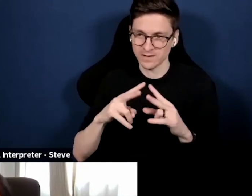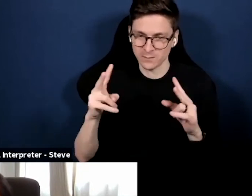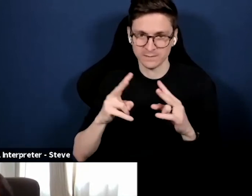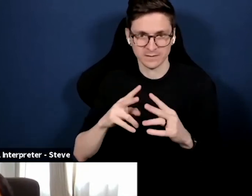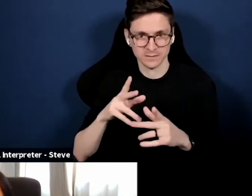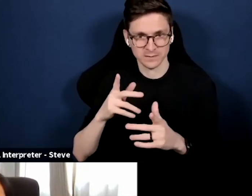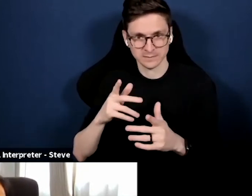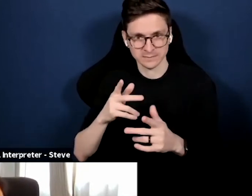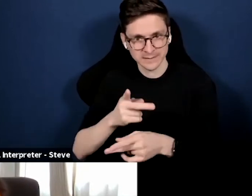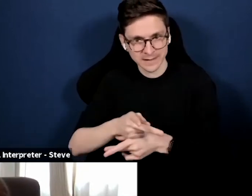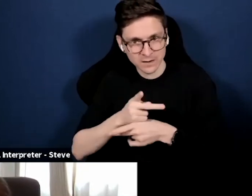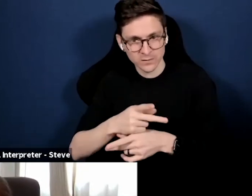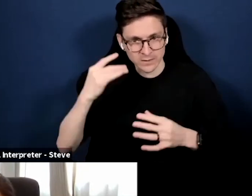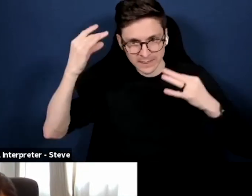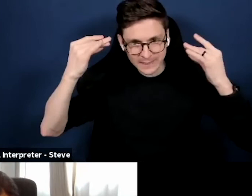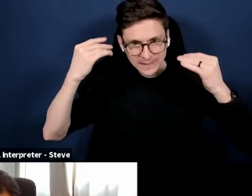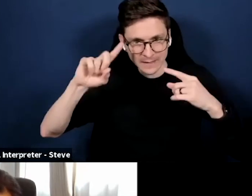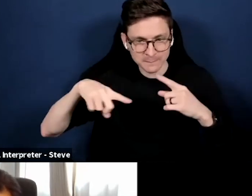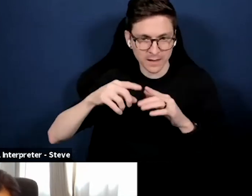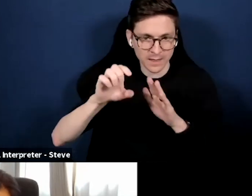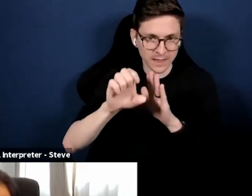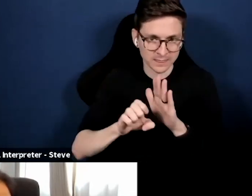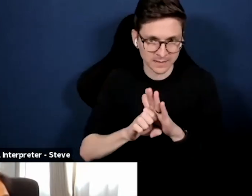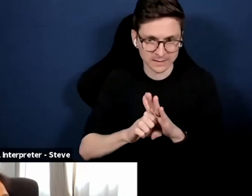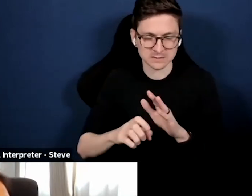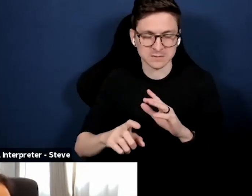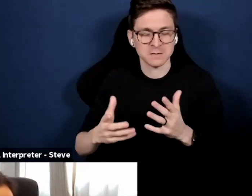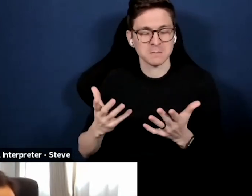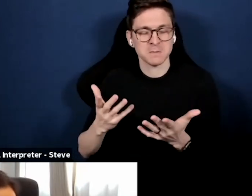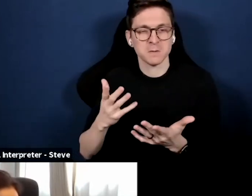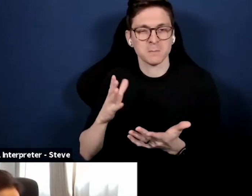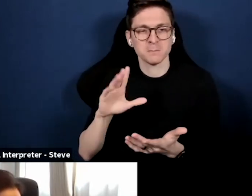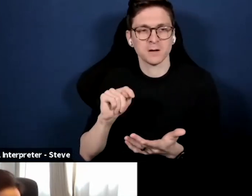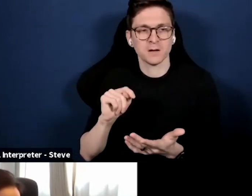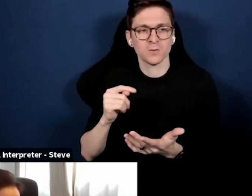what are some of the measures that you're um you know considering about this ethical issue and